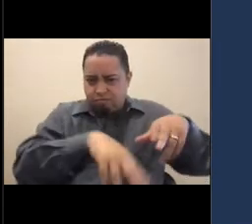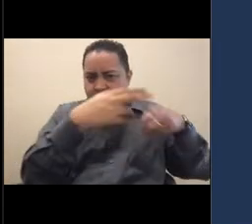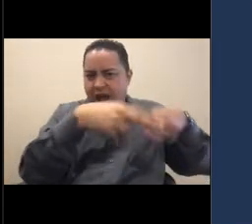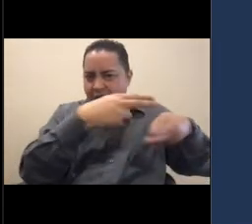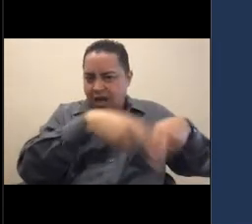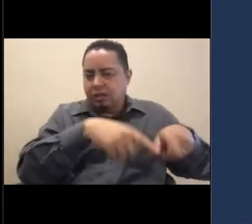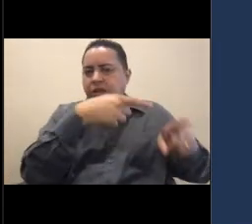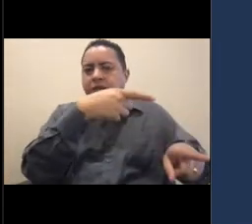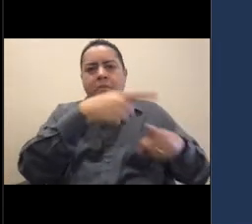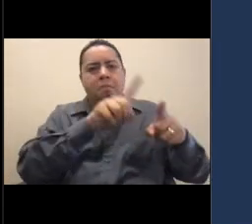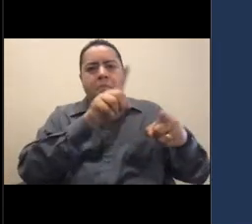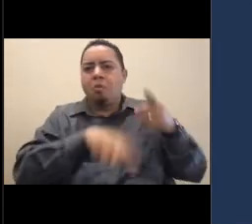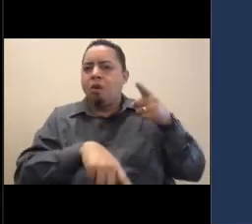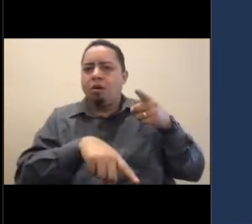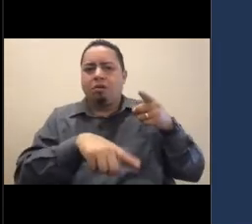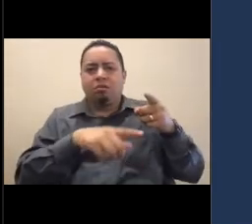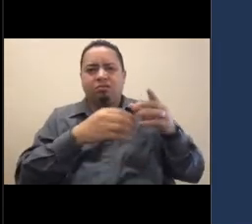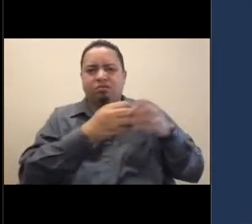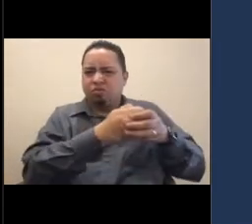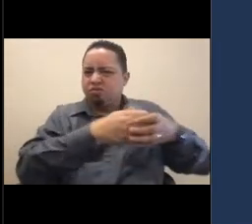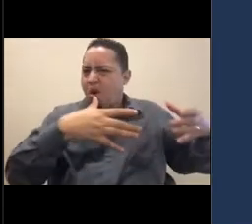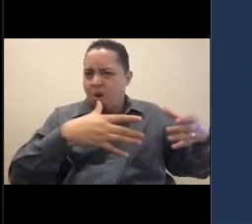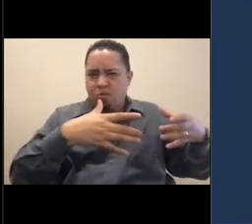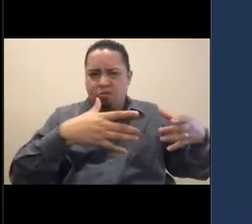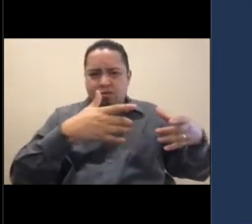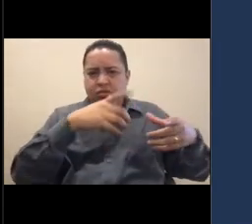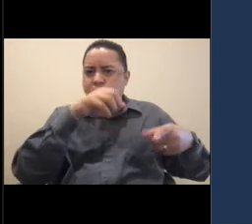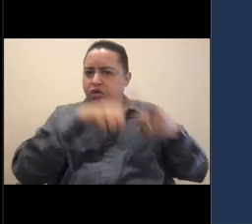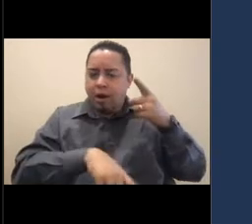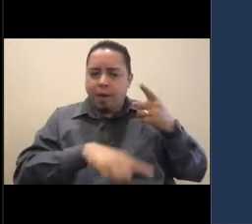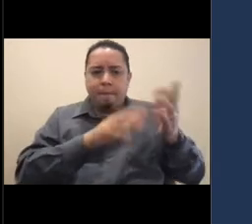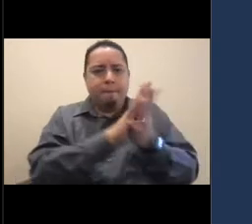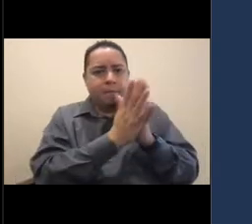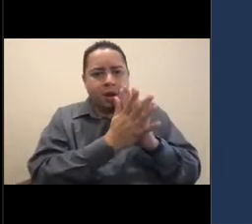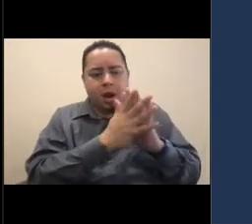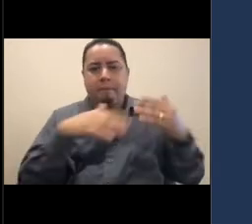that these juveniles were growing up and kind of reproducing and continuing the chain.